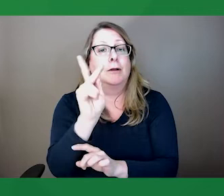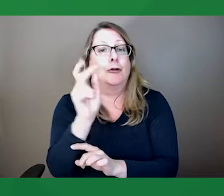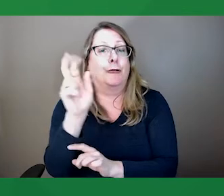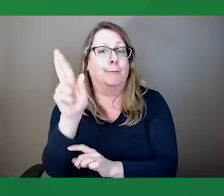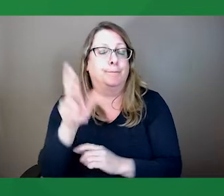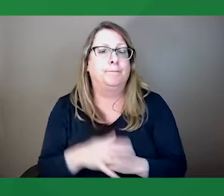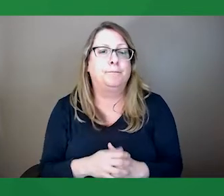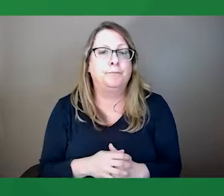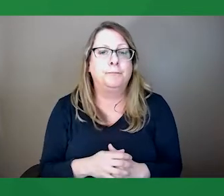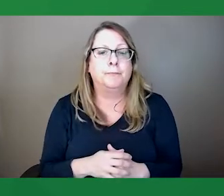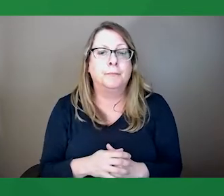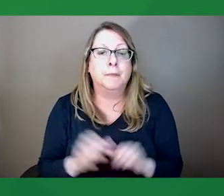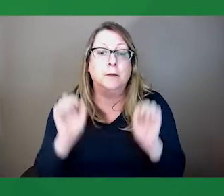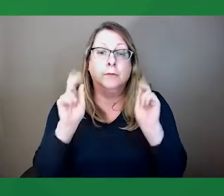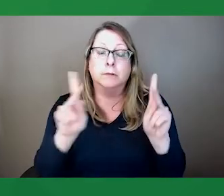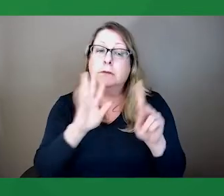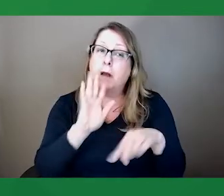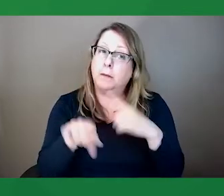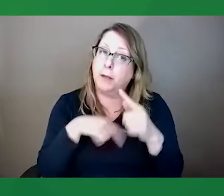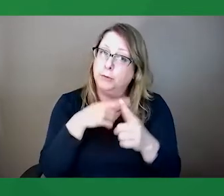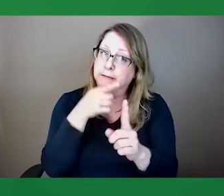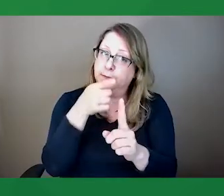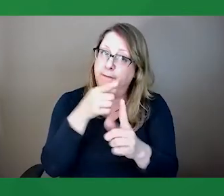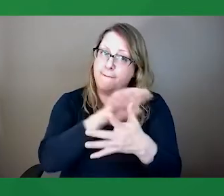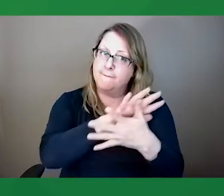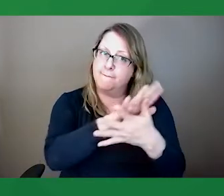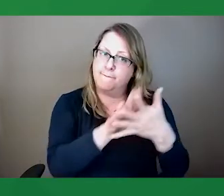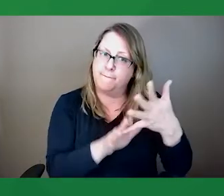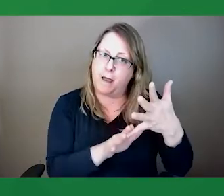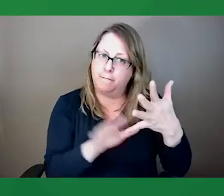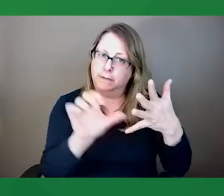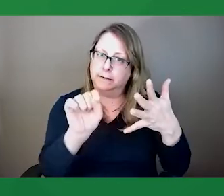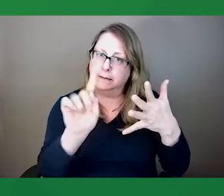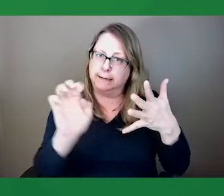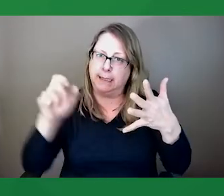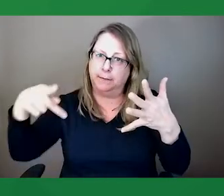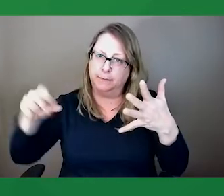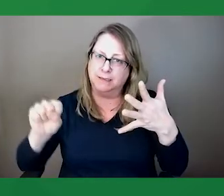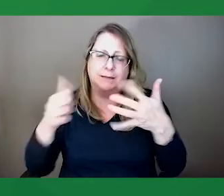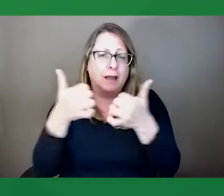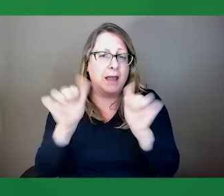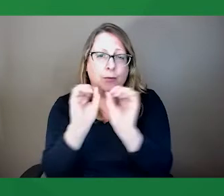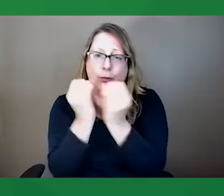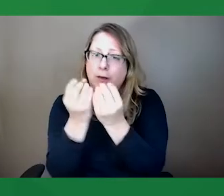Okay. So I'm going to be talking about five specific steps that organizations can use